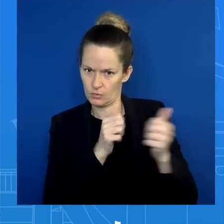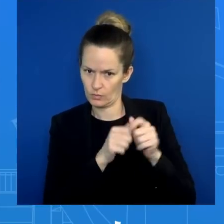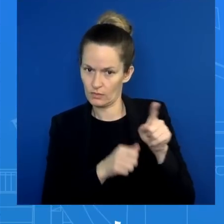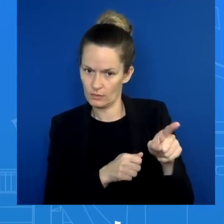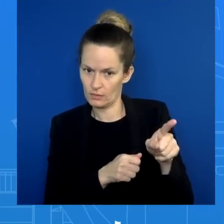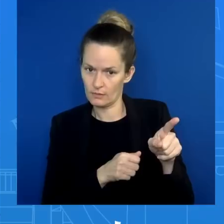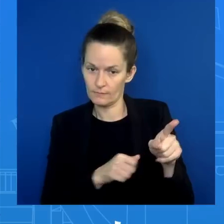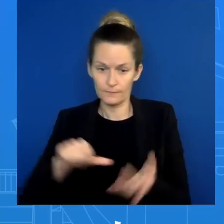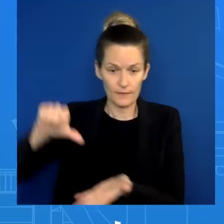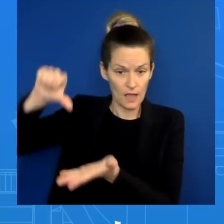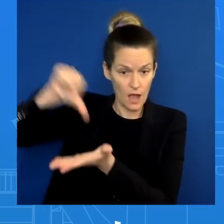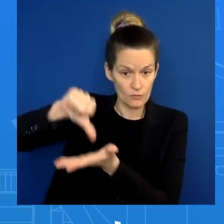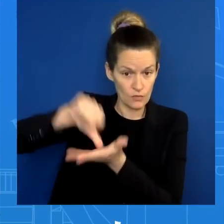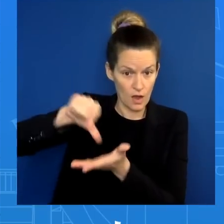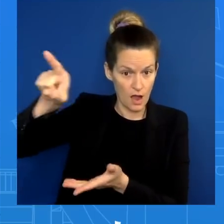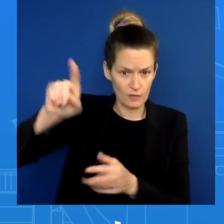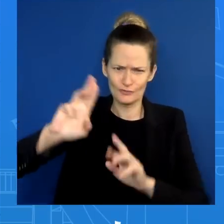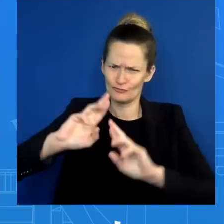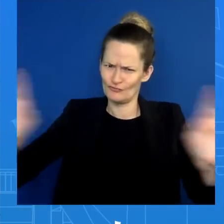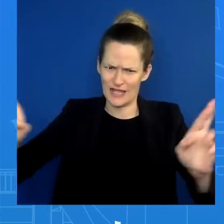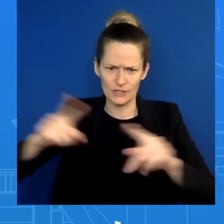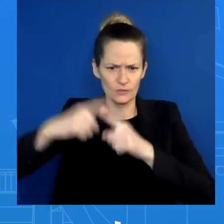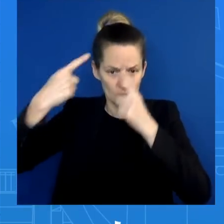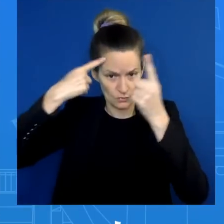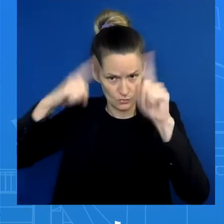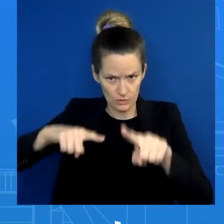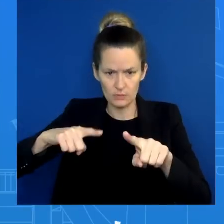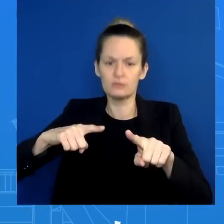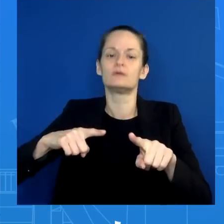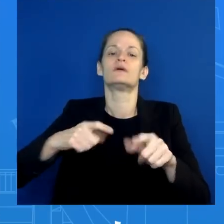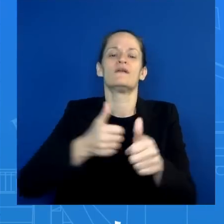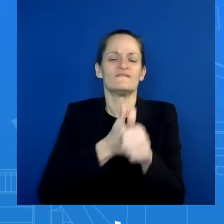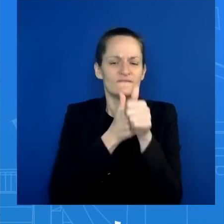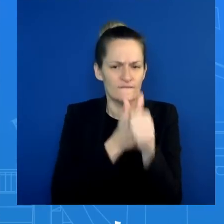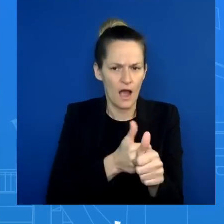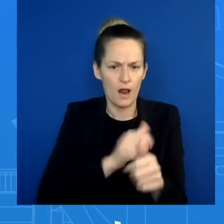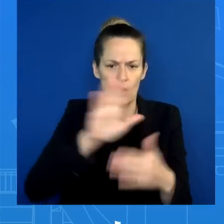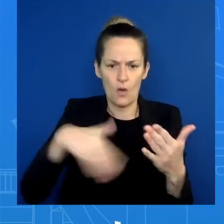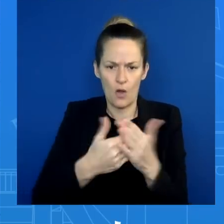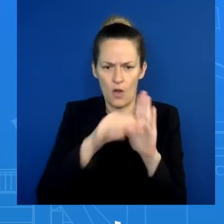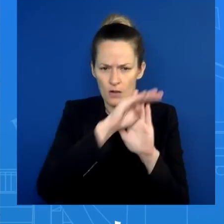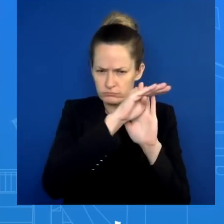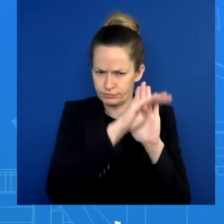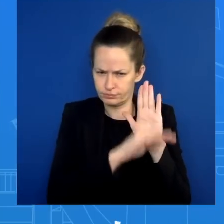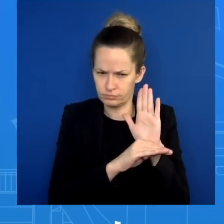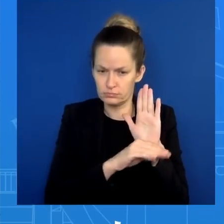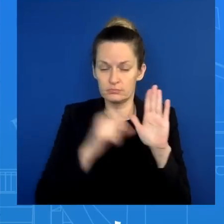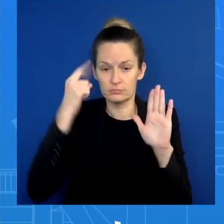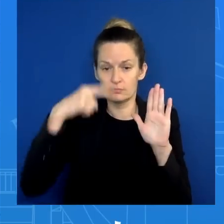under the 2015 deal, then we're prepared to do the same. The administration, along with our allies,